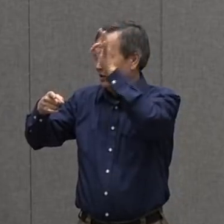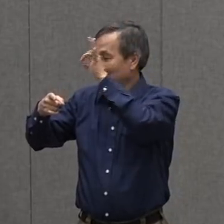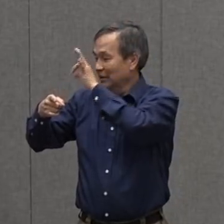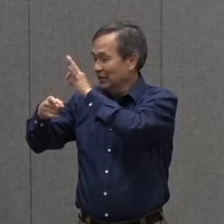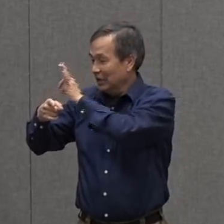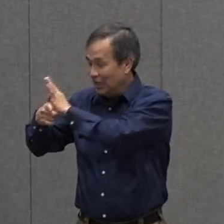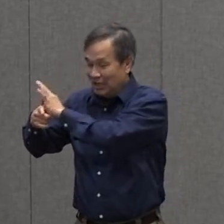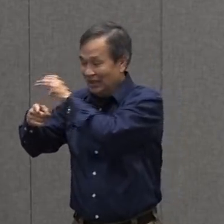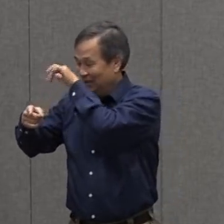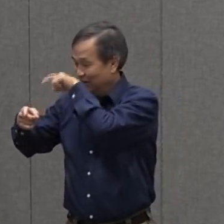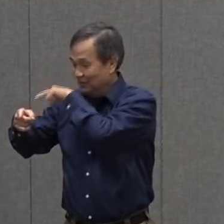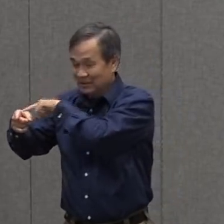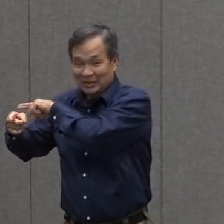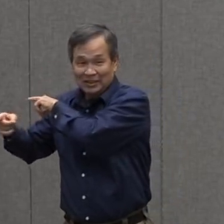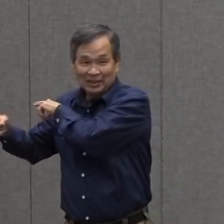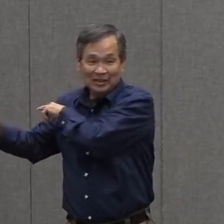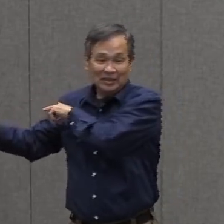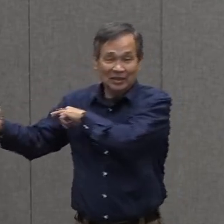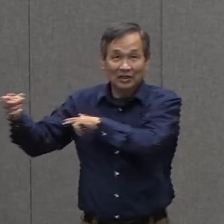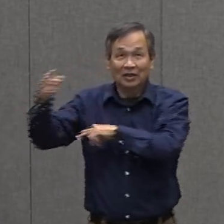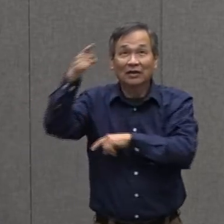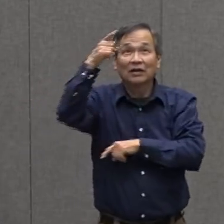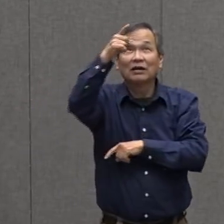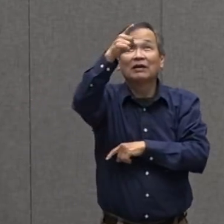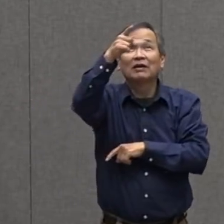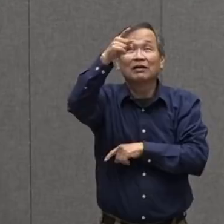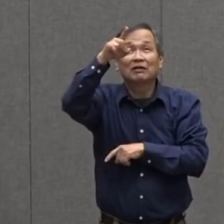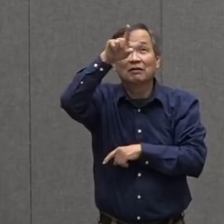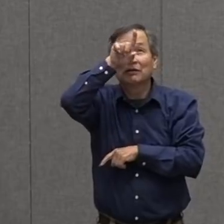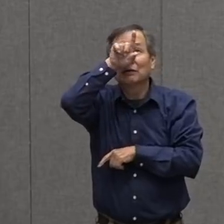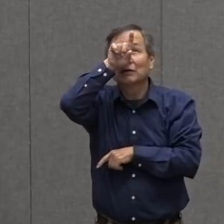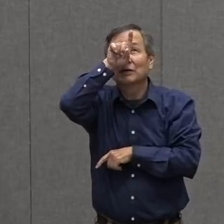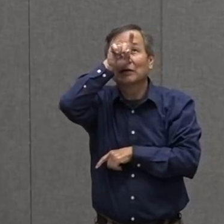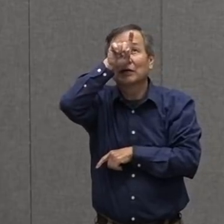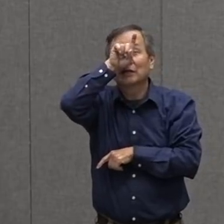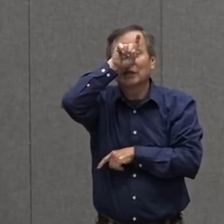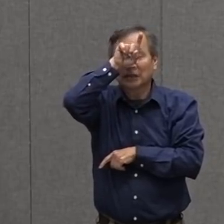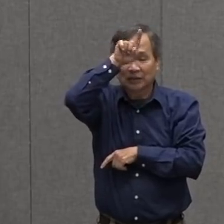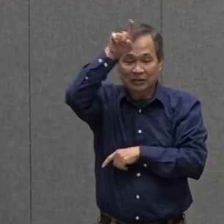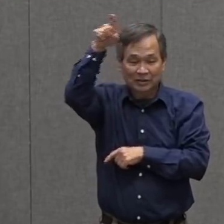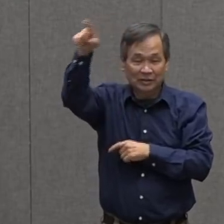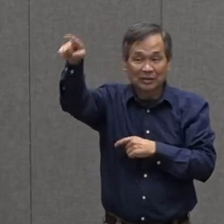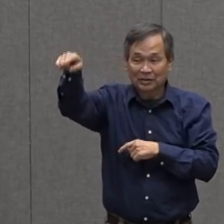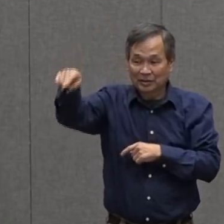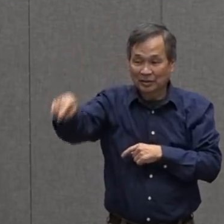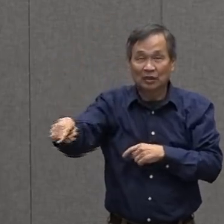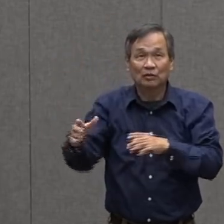"from the eagle who happened to drop a feather. "A feather that helped to change the weather.